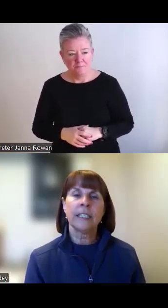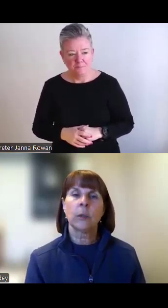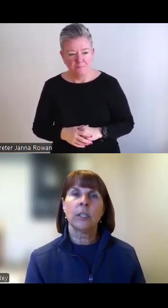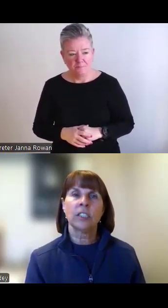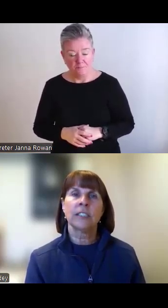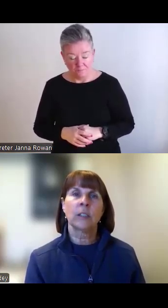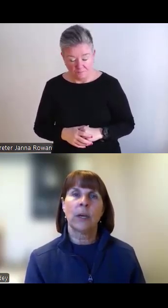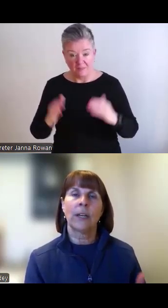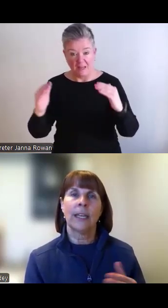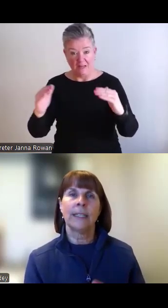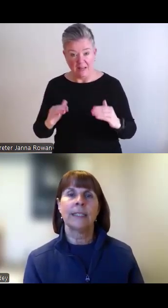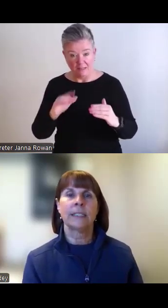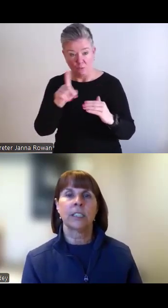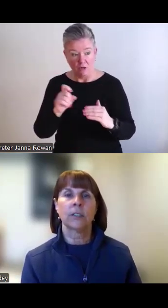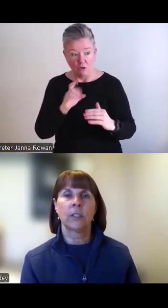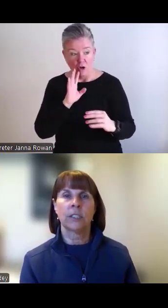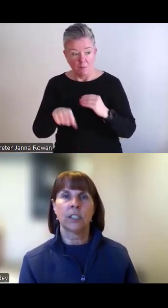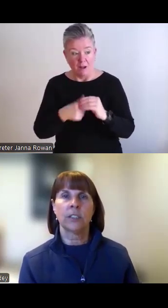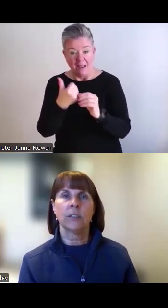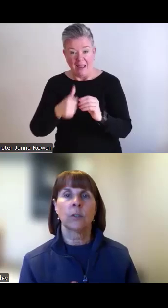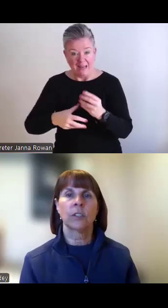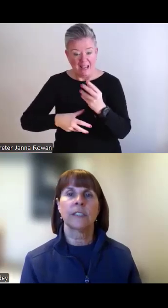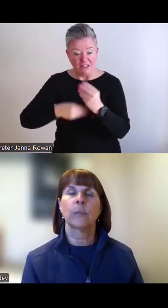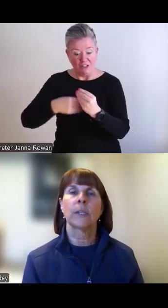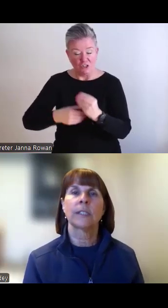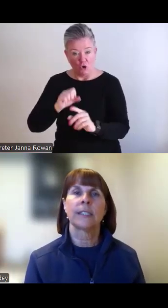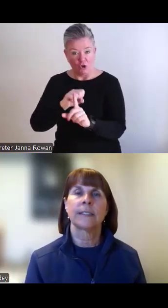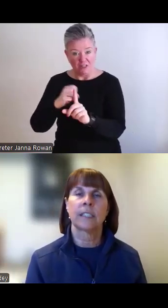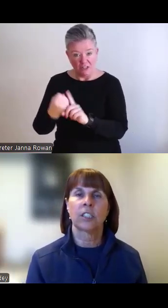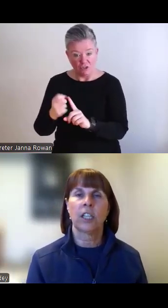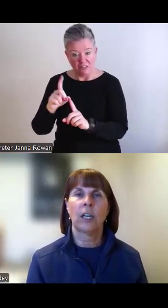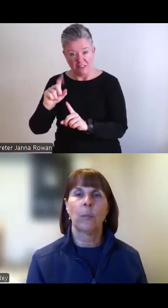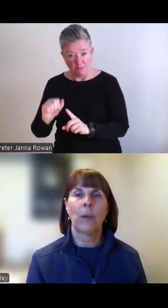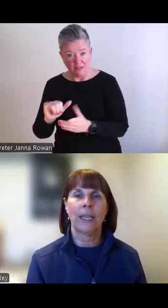The next question is about any additional conditions or disabilities that the child